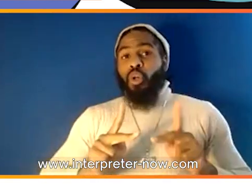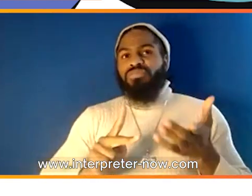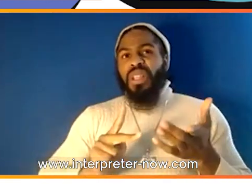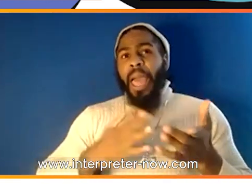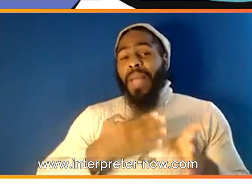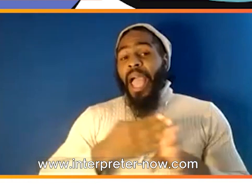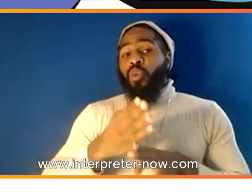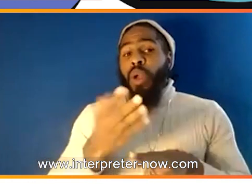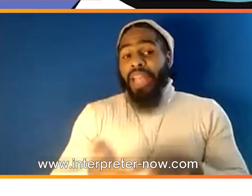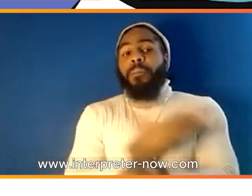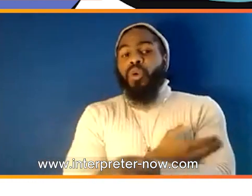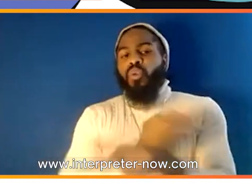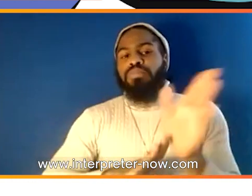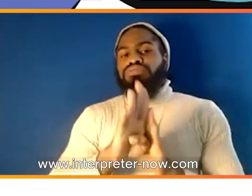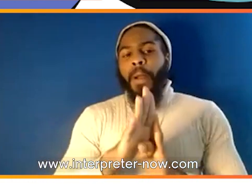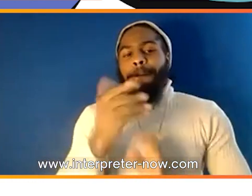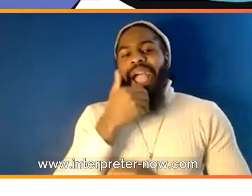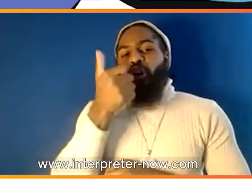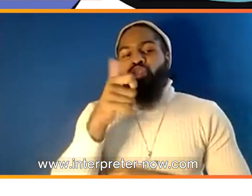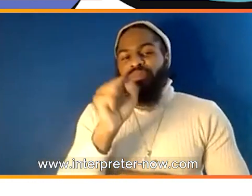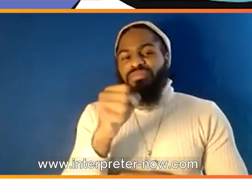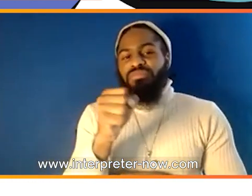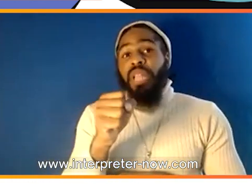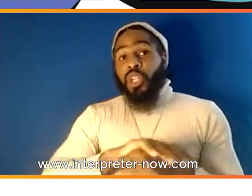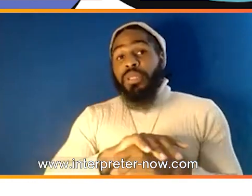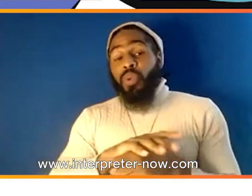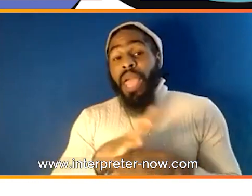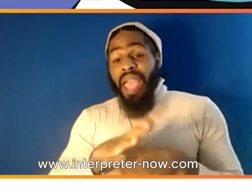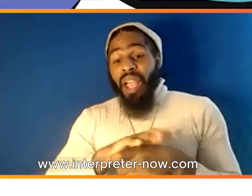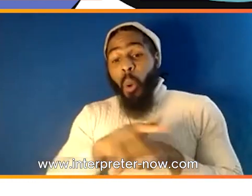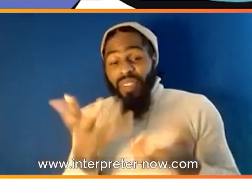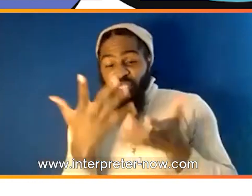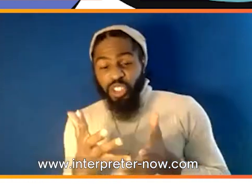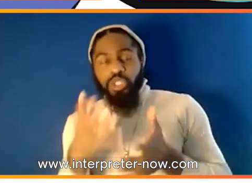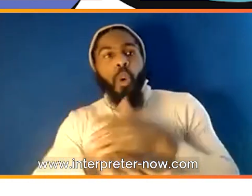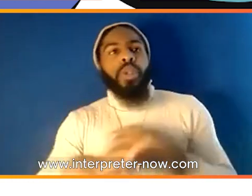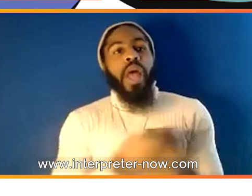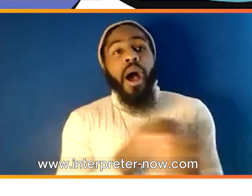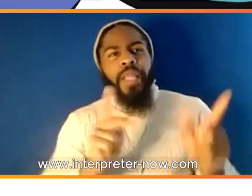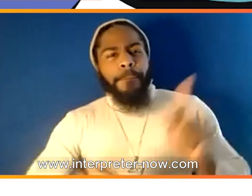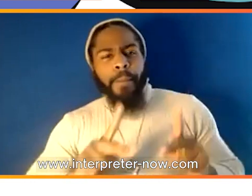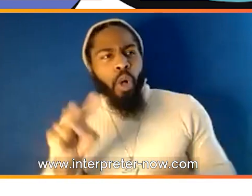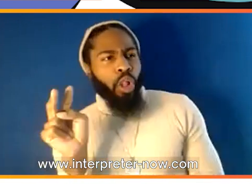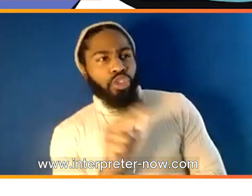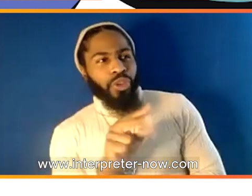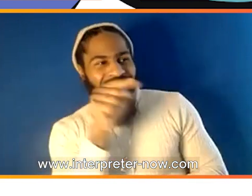after COVID and you've been doing this virtually, and people recognize you as the allyship guy,